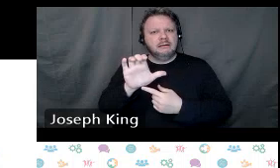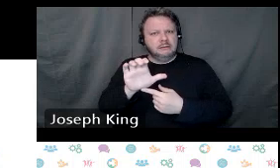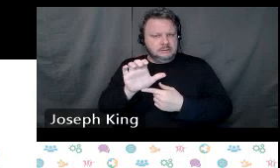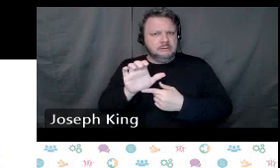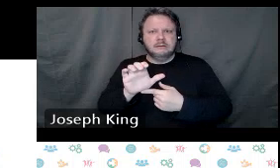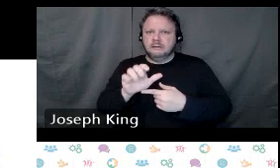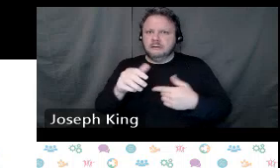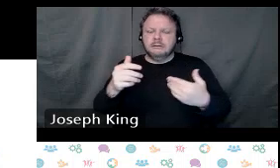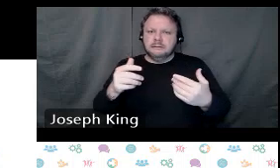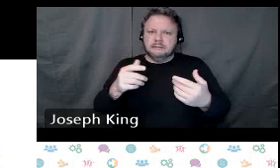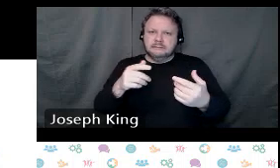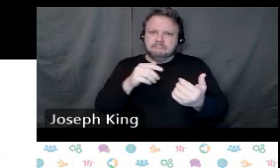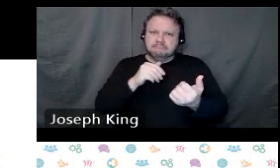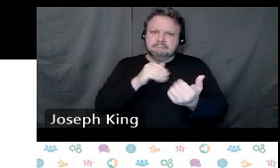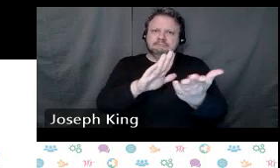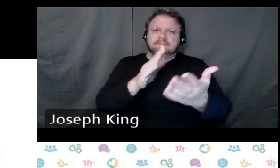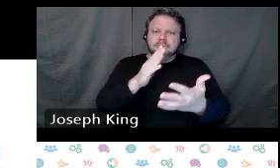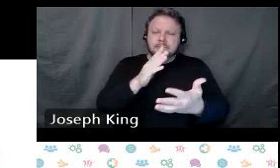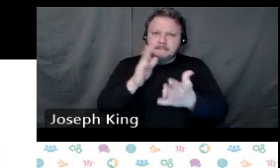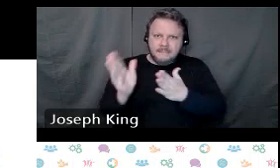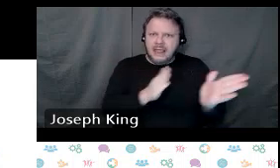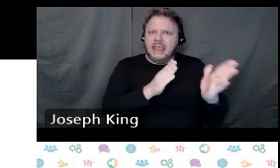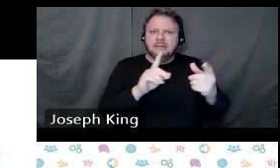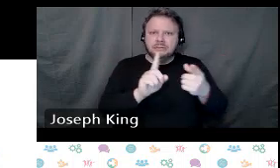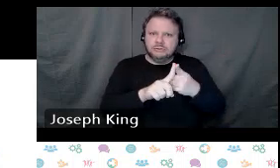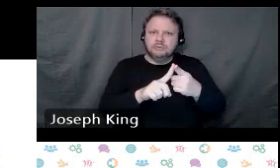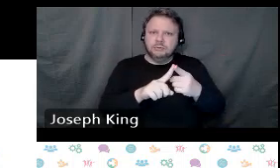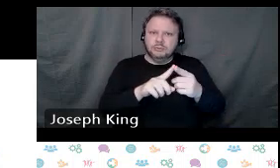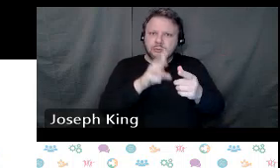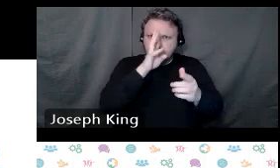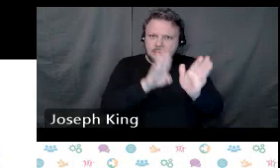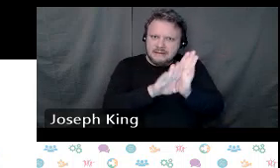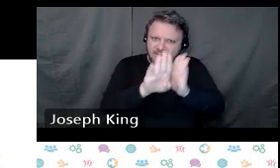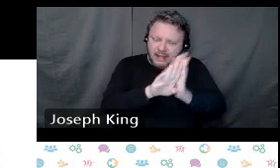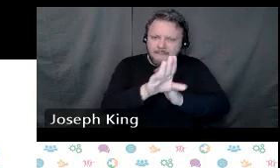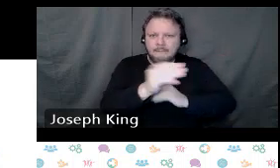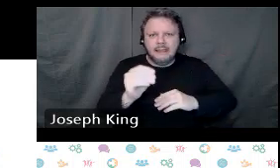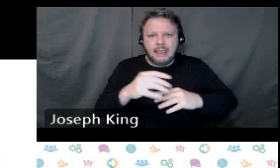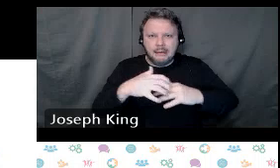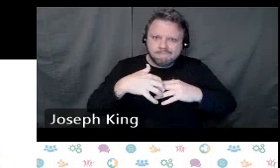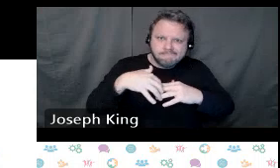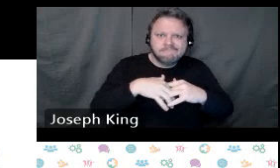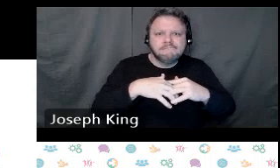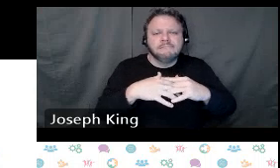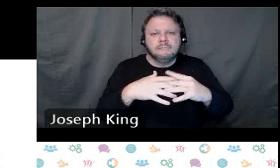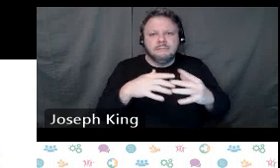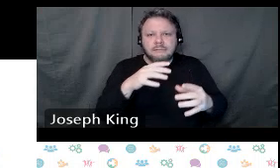deliberate steps to develop and implement its multi sector aging plan. In 2022,